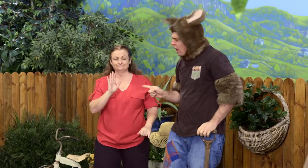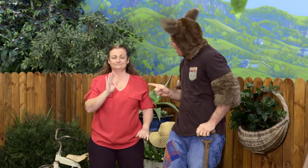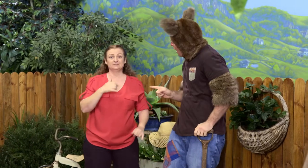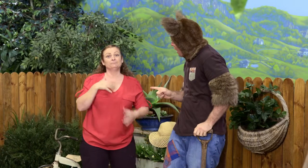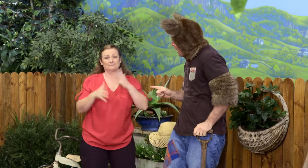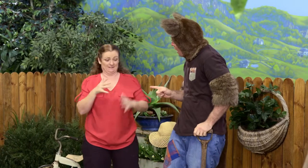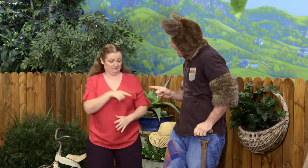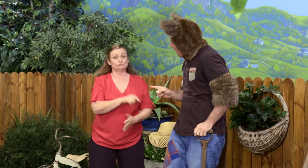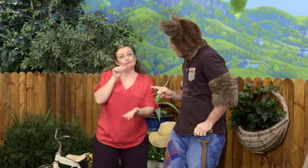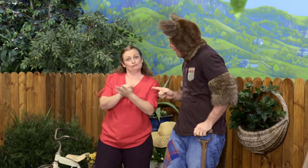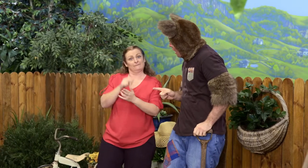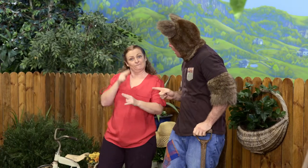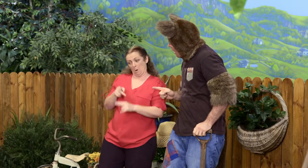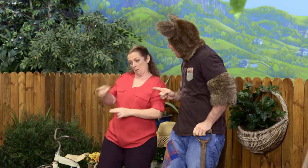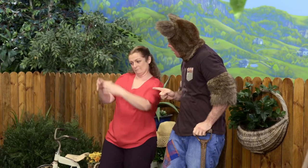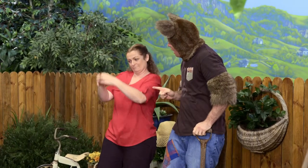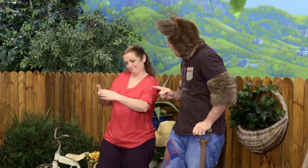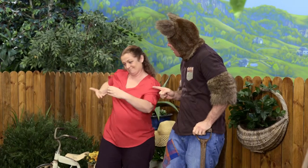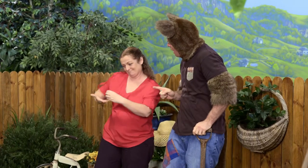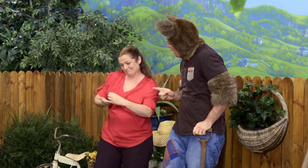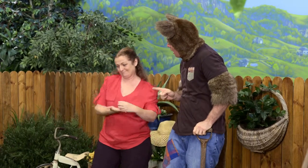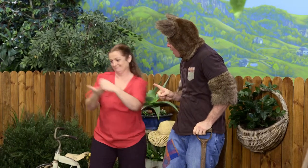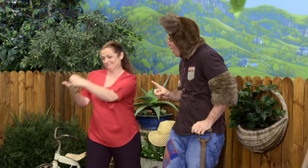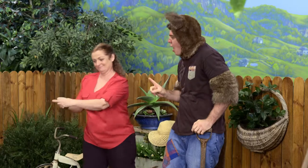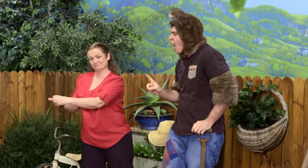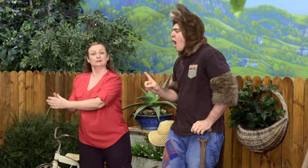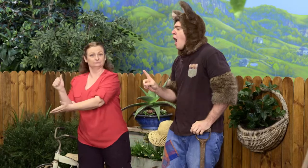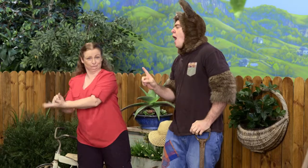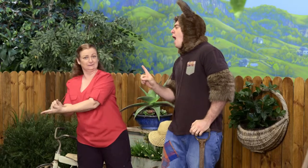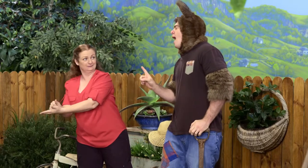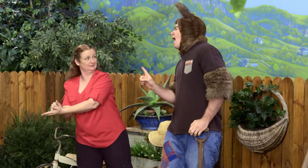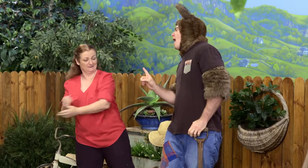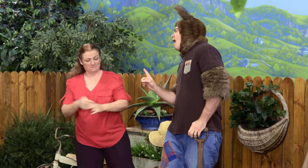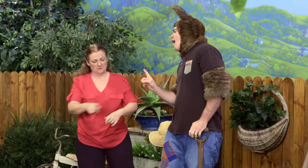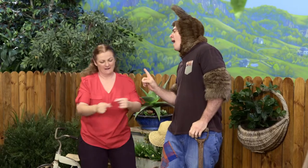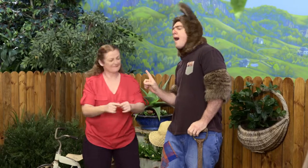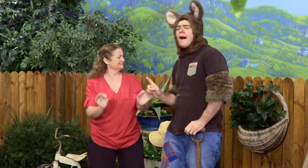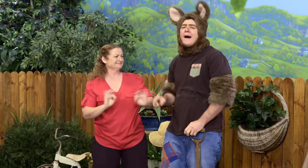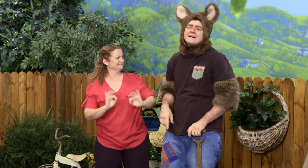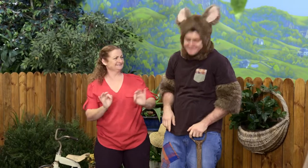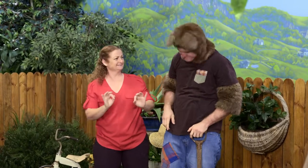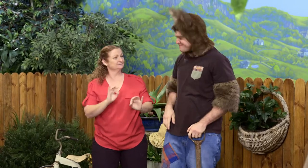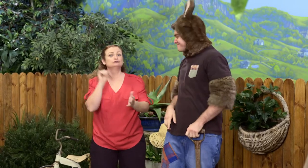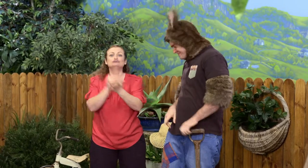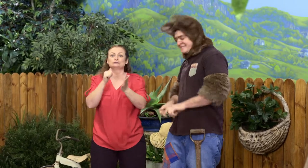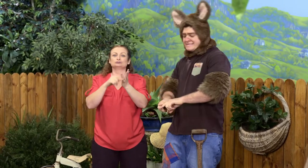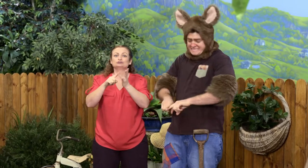No, I meant it was the right tool to drag the pot plant over. It's not the right tool for cleaning up leaves.